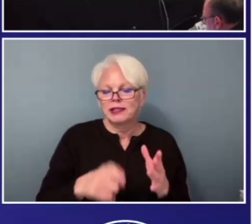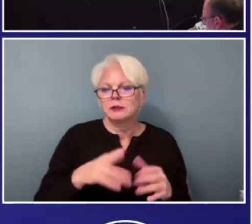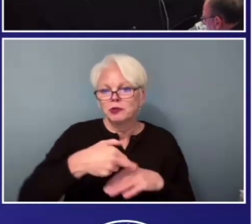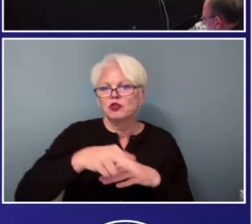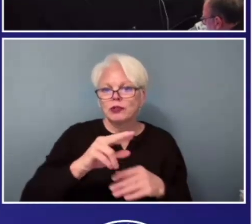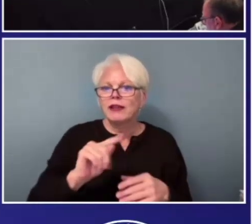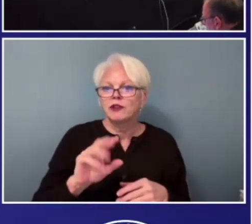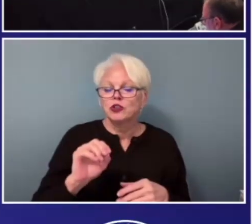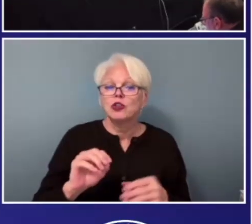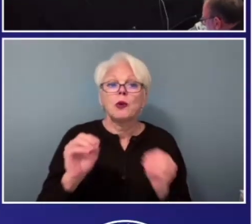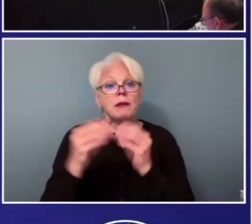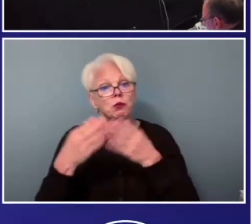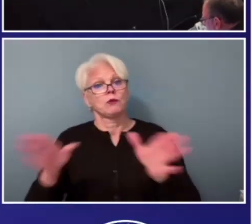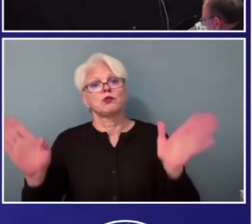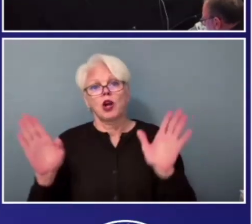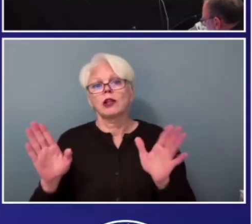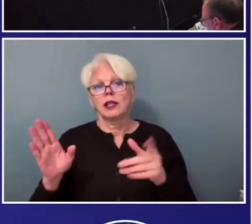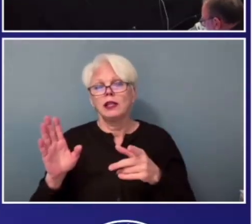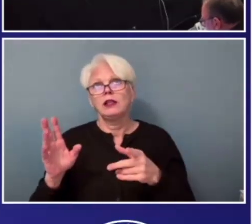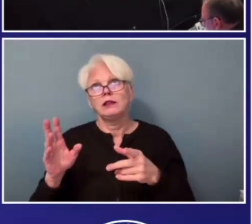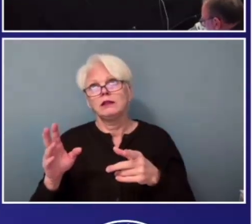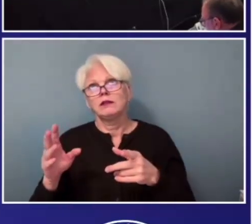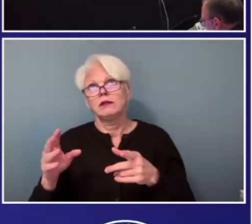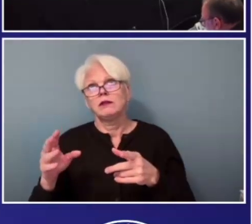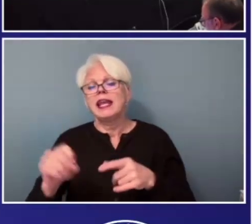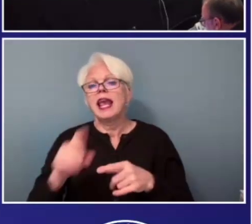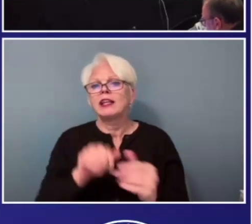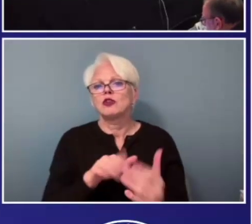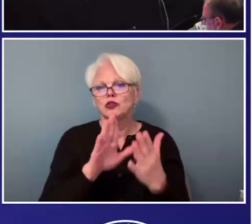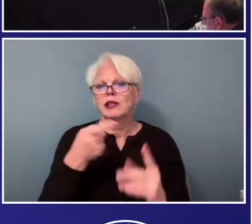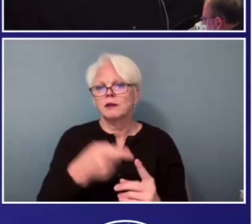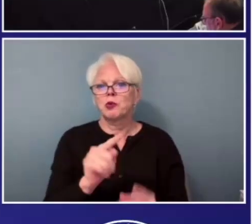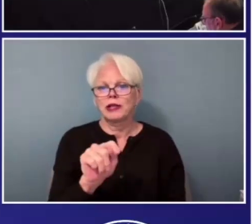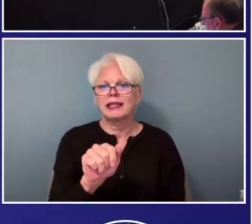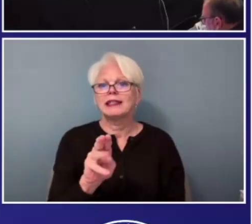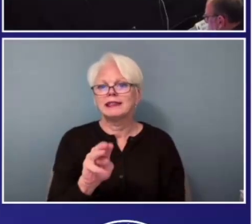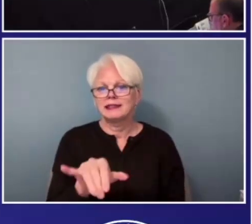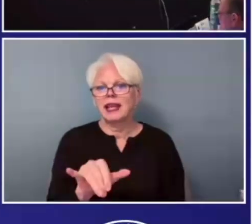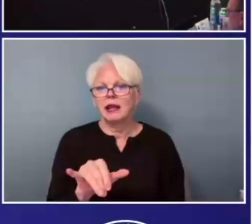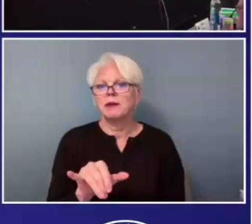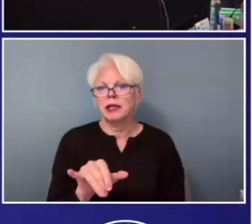And then more broadly to -- yeah, it addresses the point that Tamy had as well, that, you know,